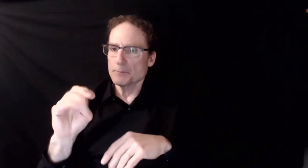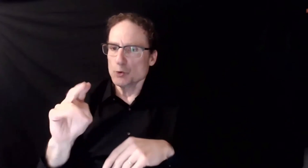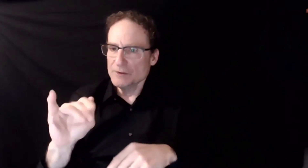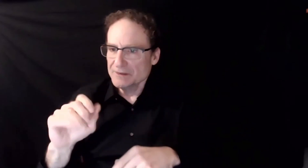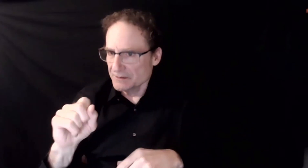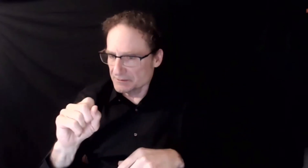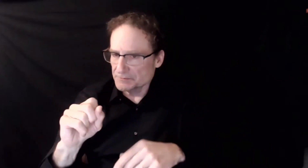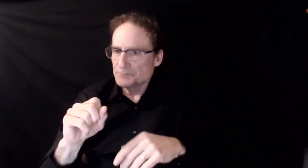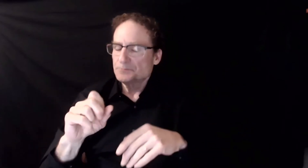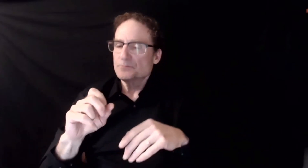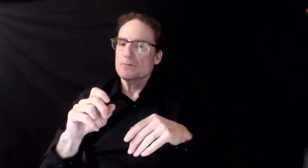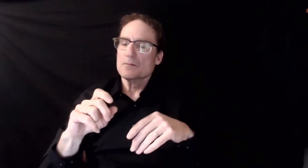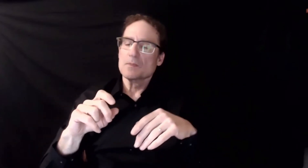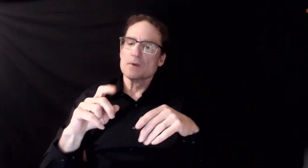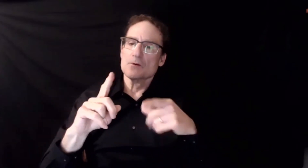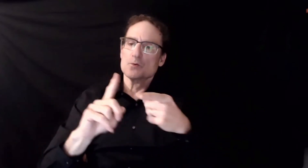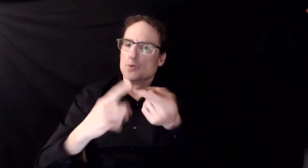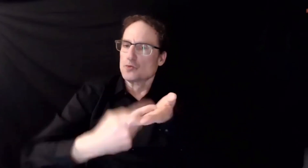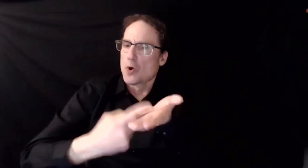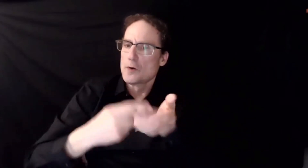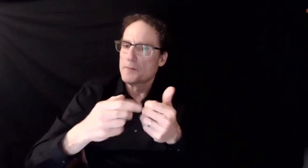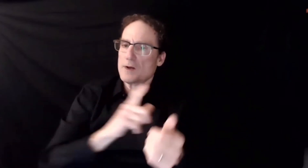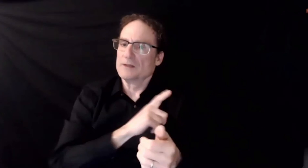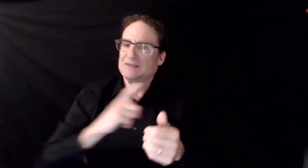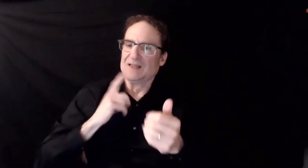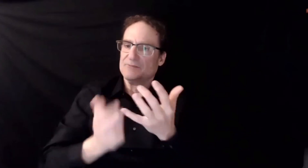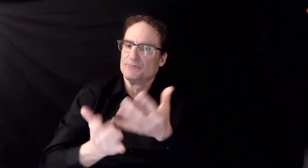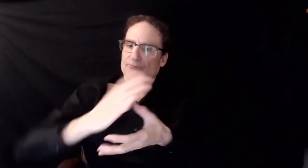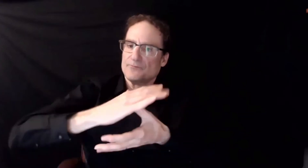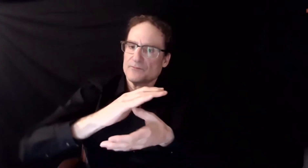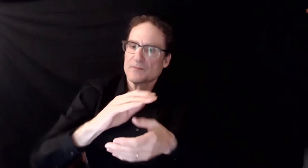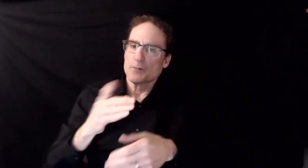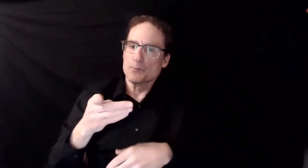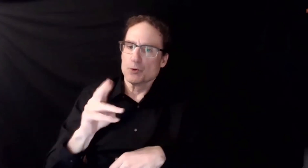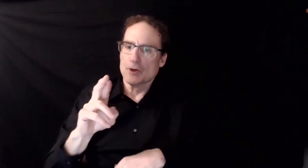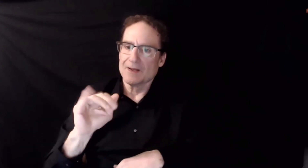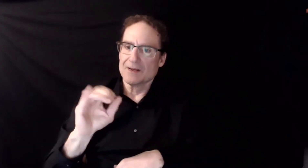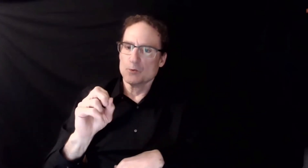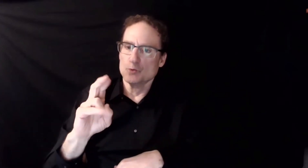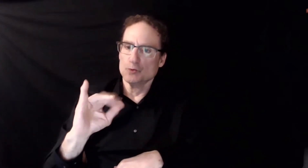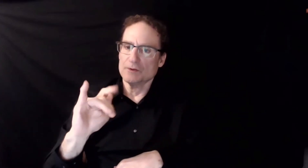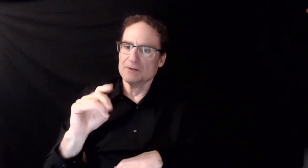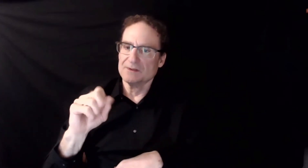to meet with community members and to discuss legislative priorities.